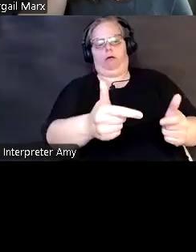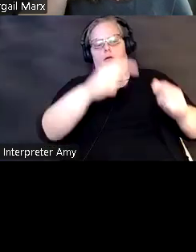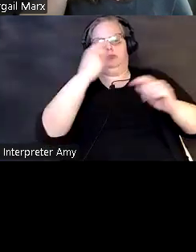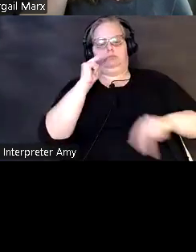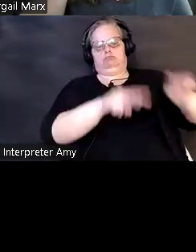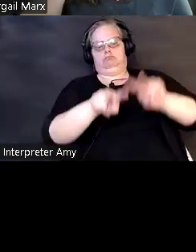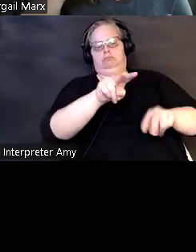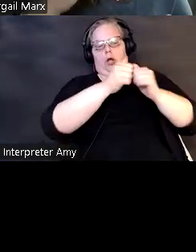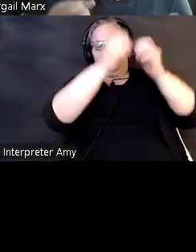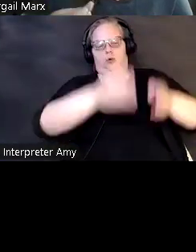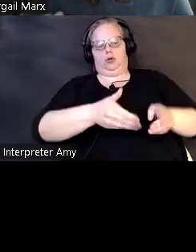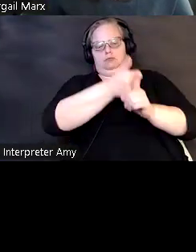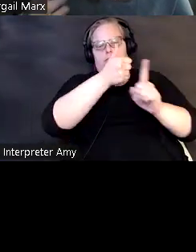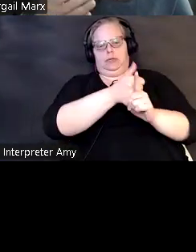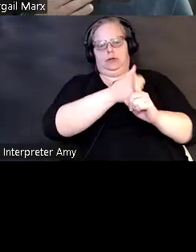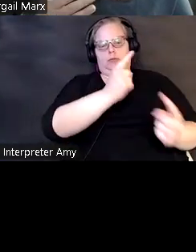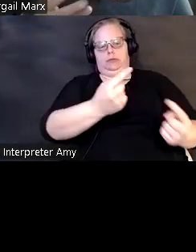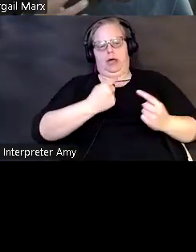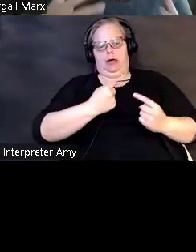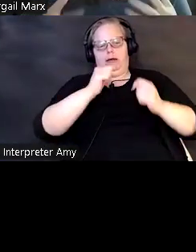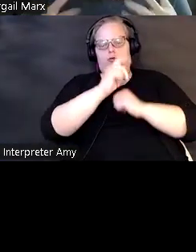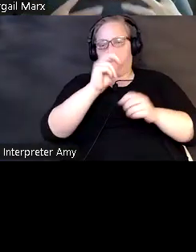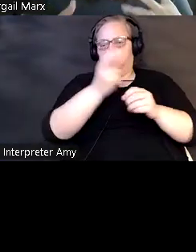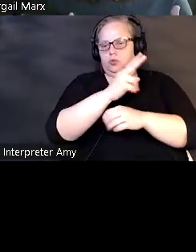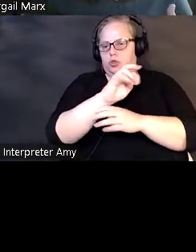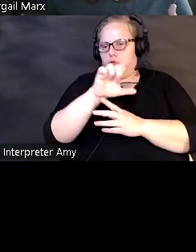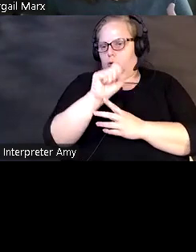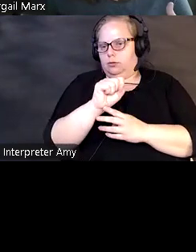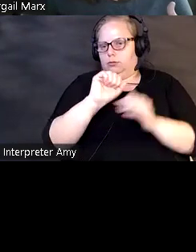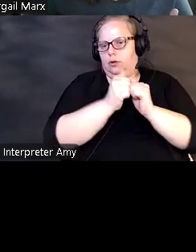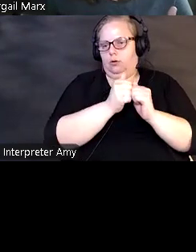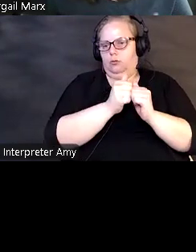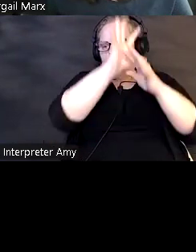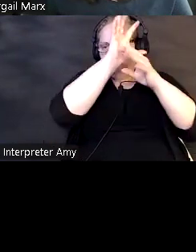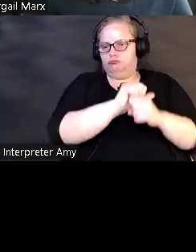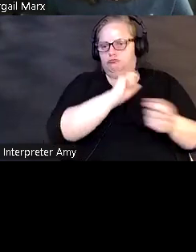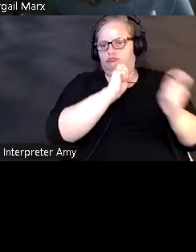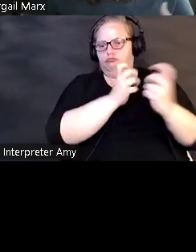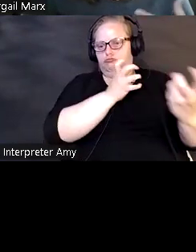is responding to those tools, and adapting to the activities that we're using them in.